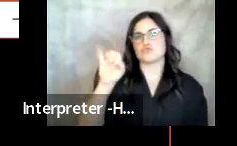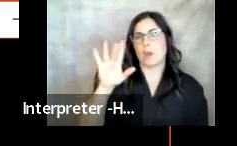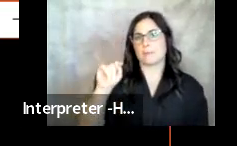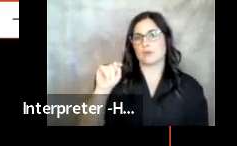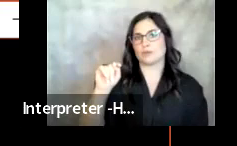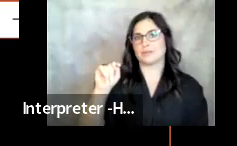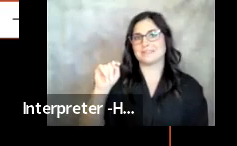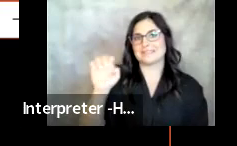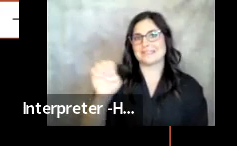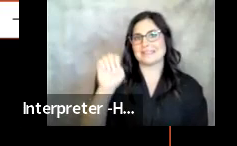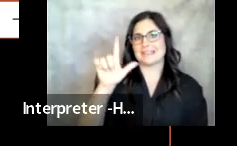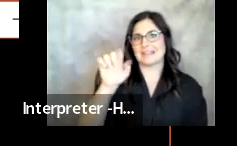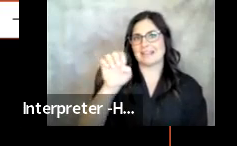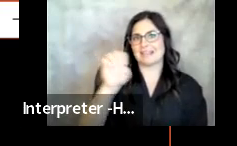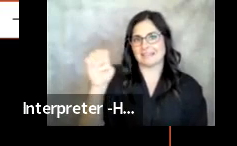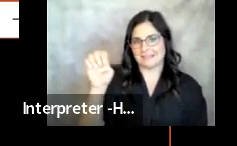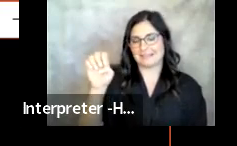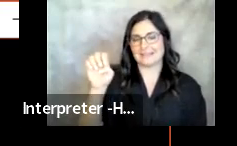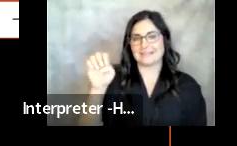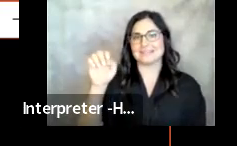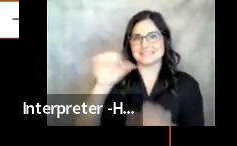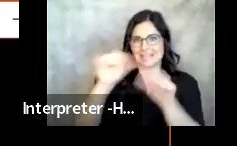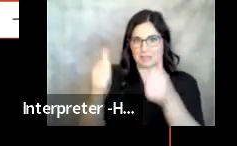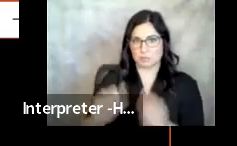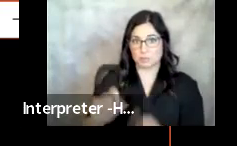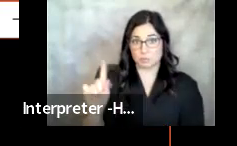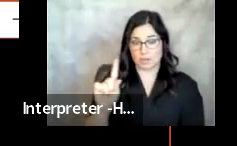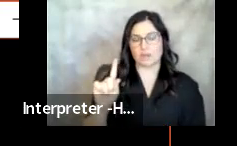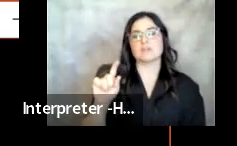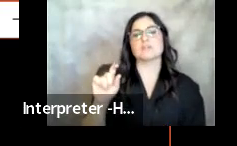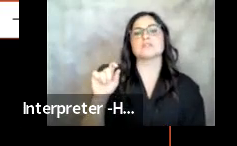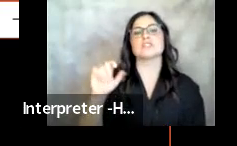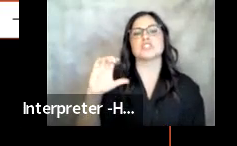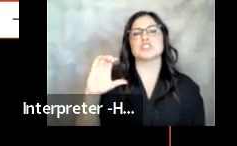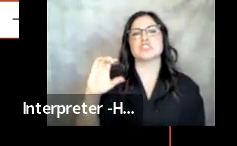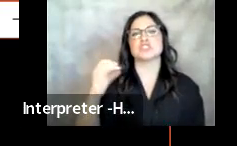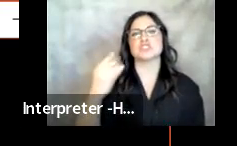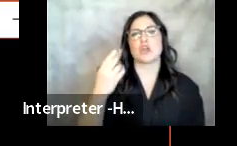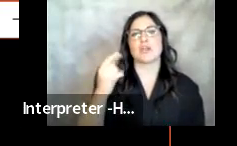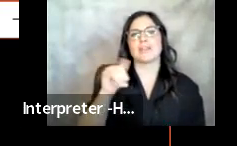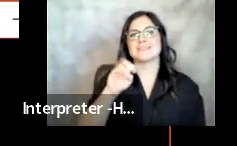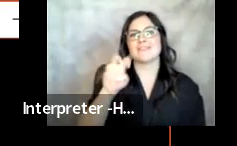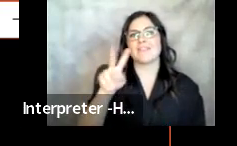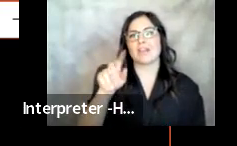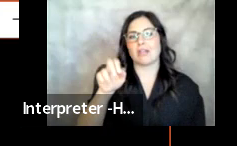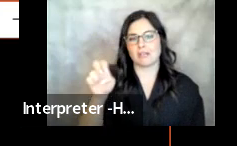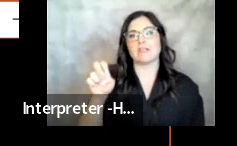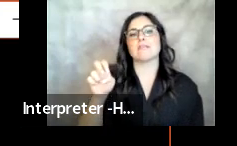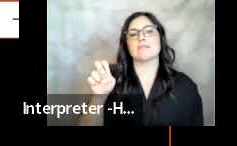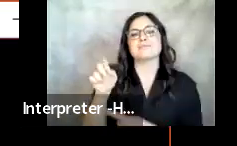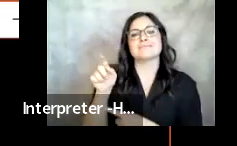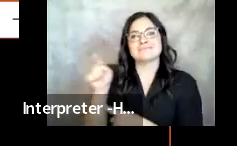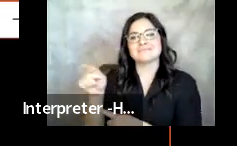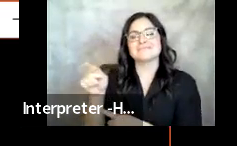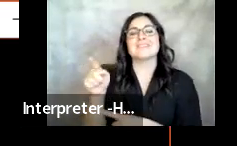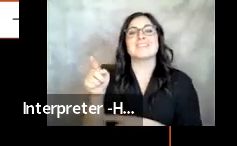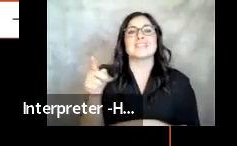In. Charlottesville. Virginia. This is one of the moments that kind of. Touched off the latest. Round of. History wars.